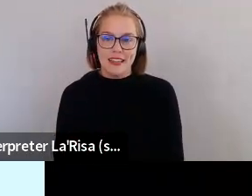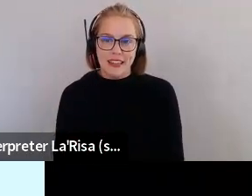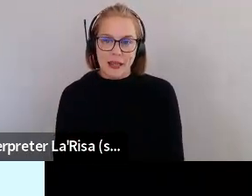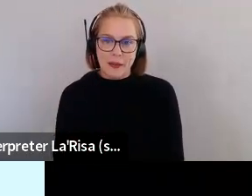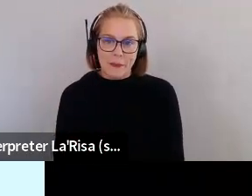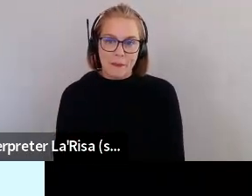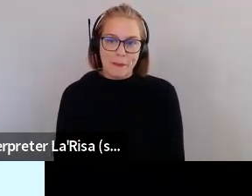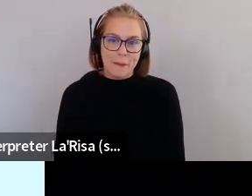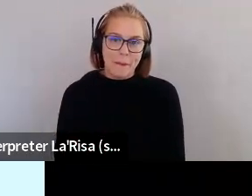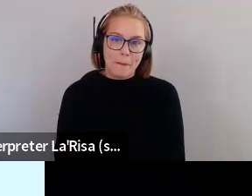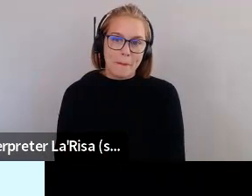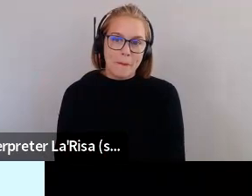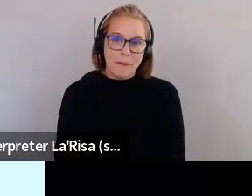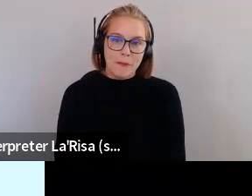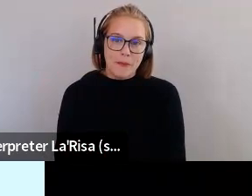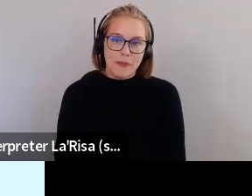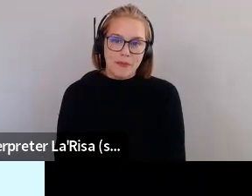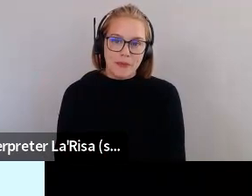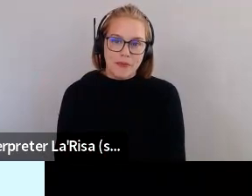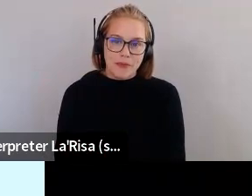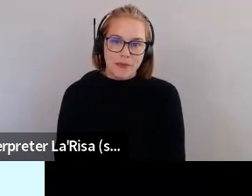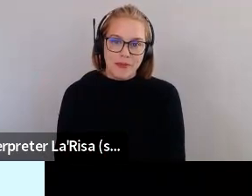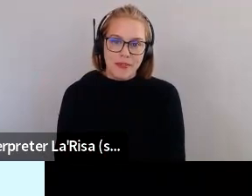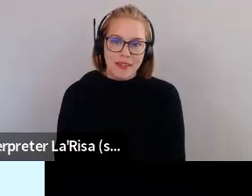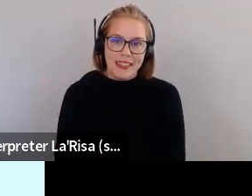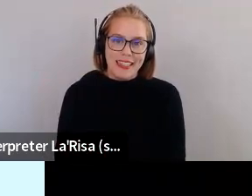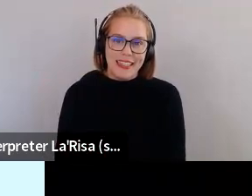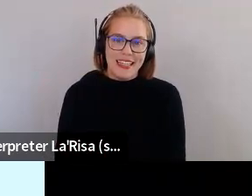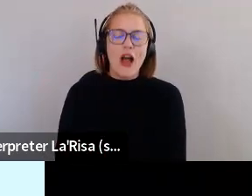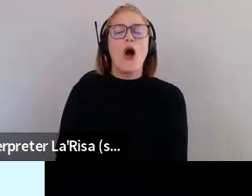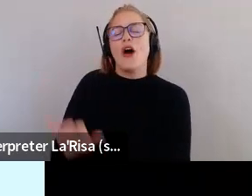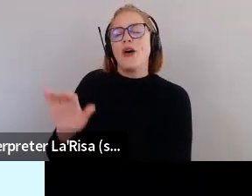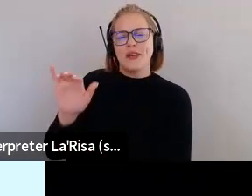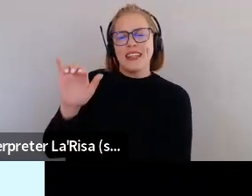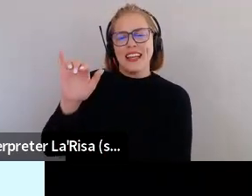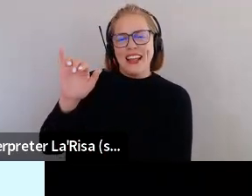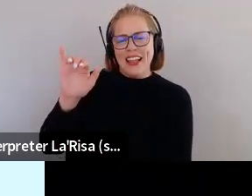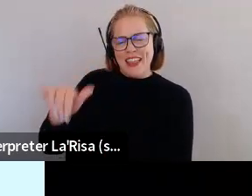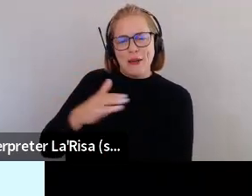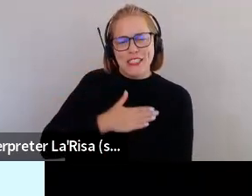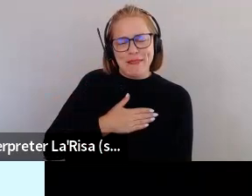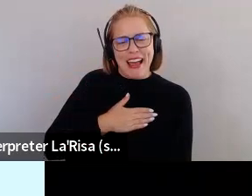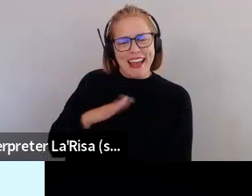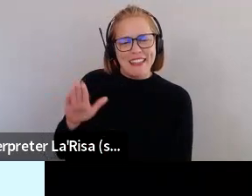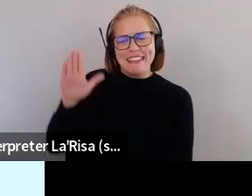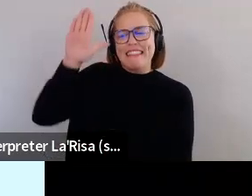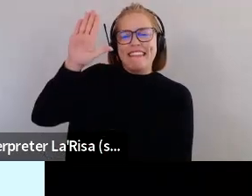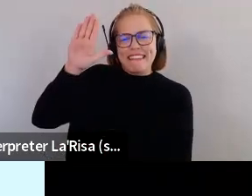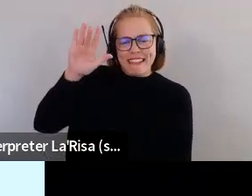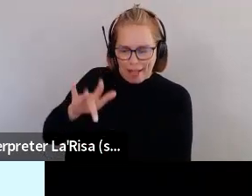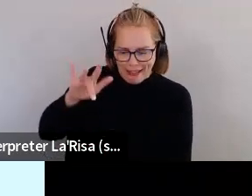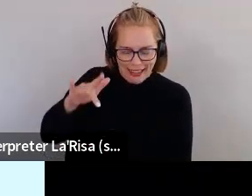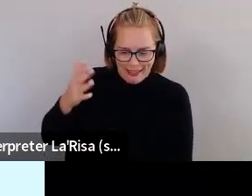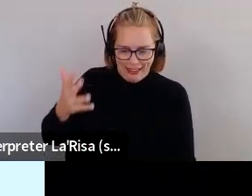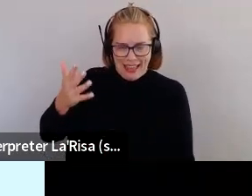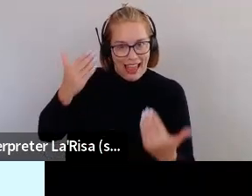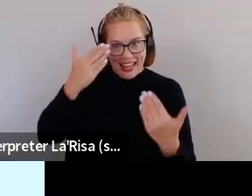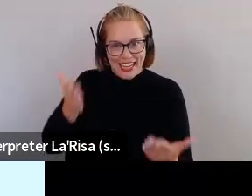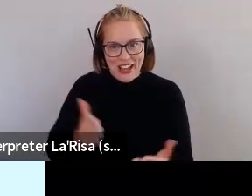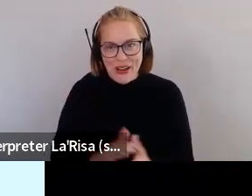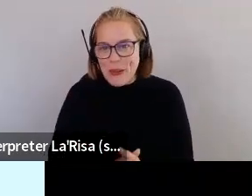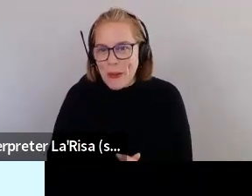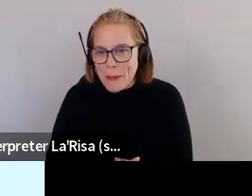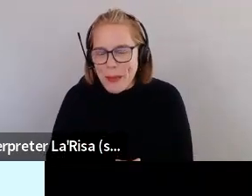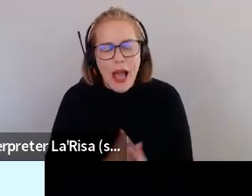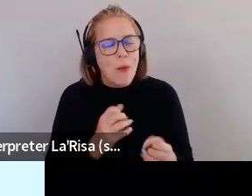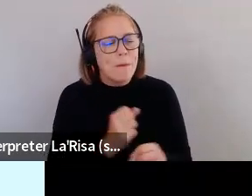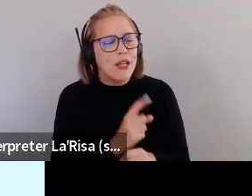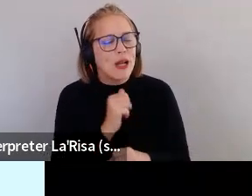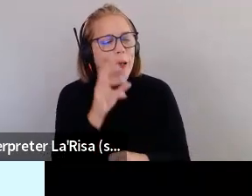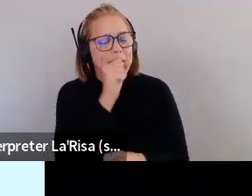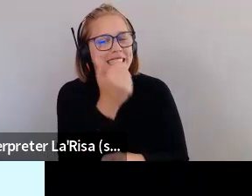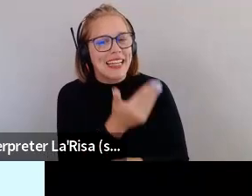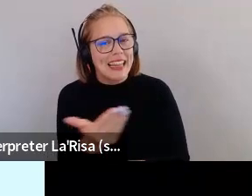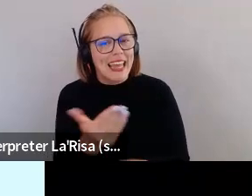a YouTube link and for crip camp. It's even better because it does